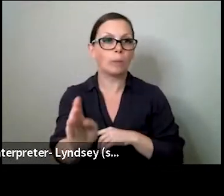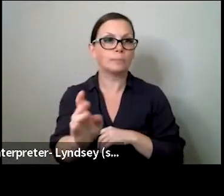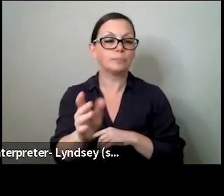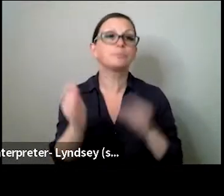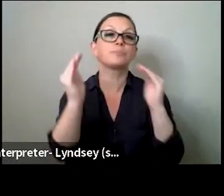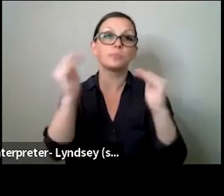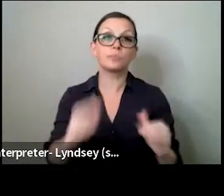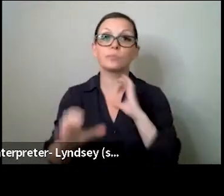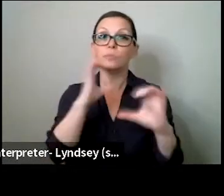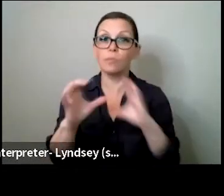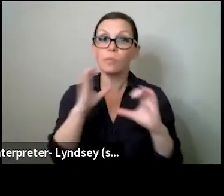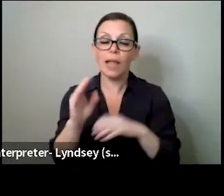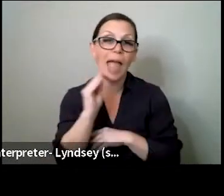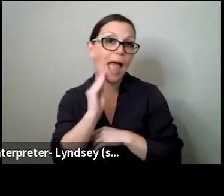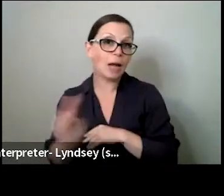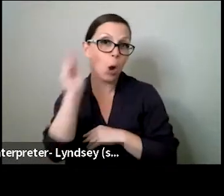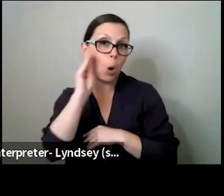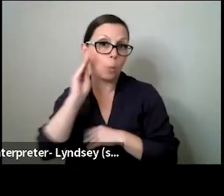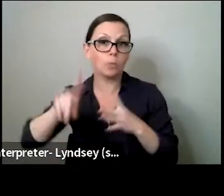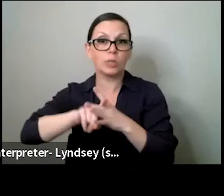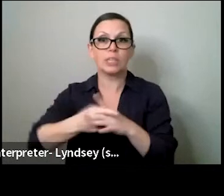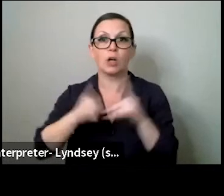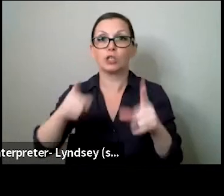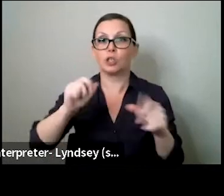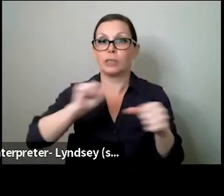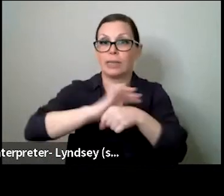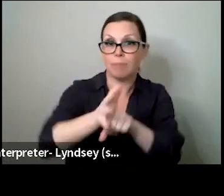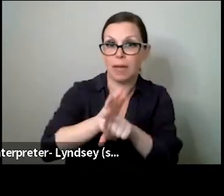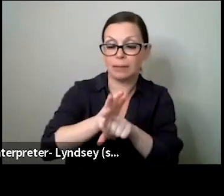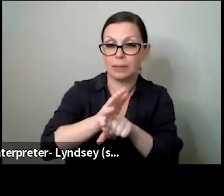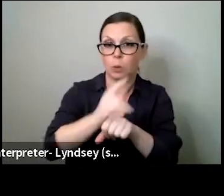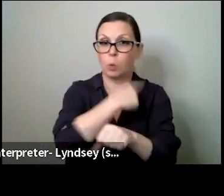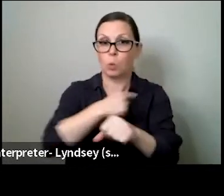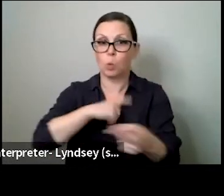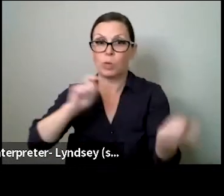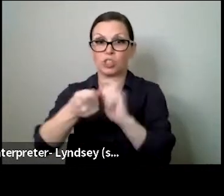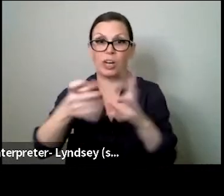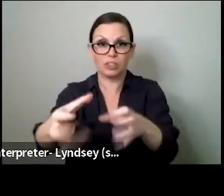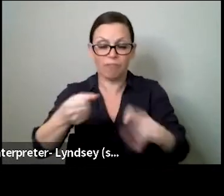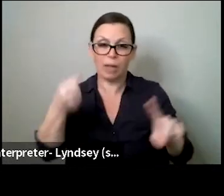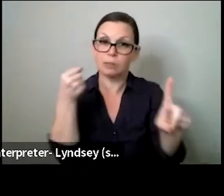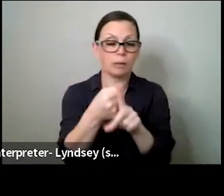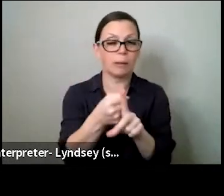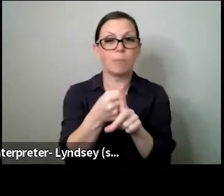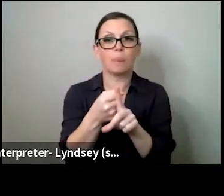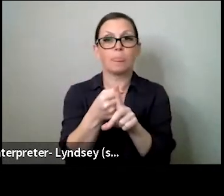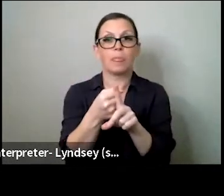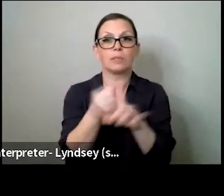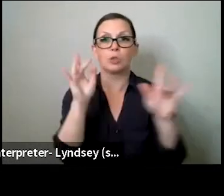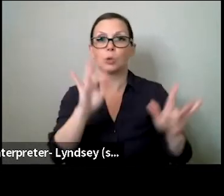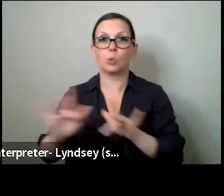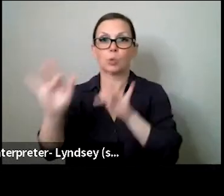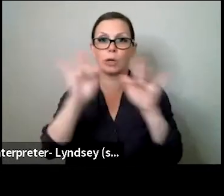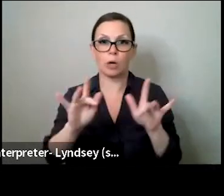that we started during the pandemic. We switched fairly quickly to recording at home.